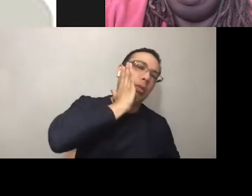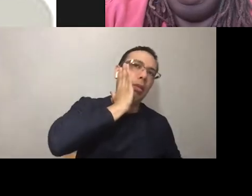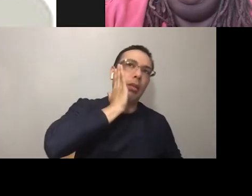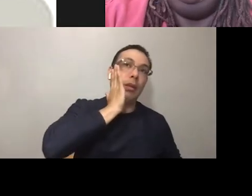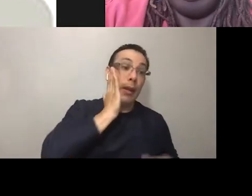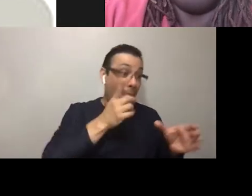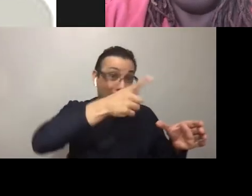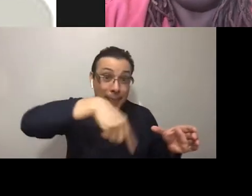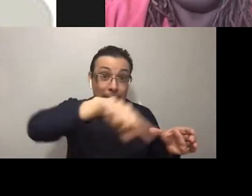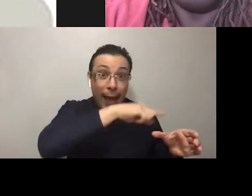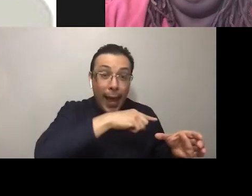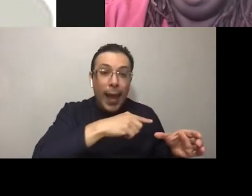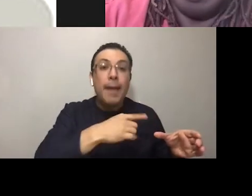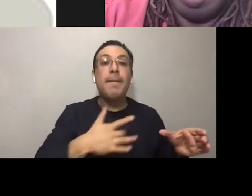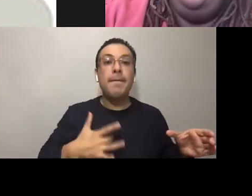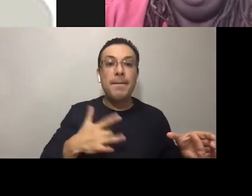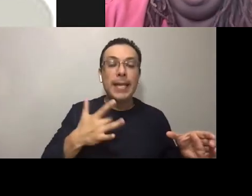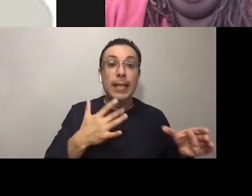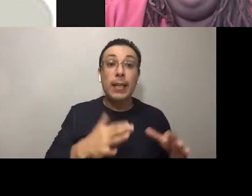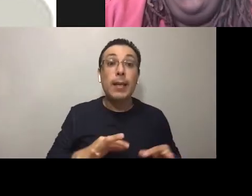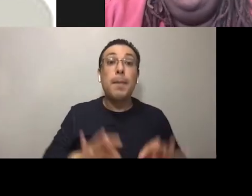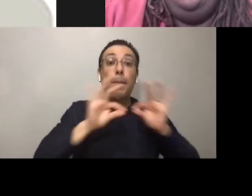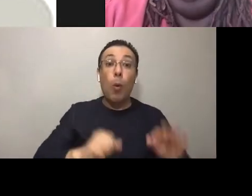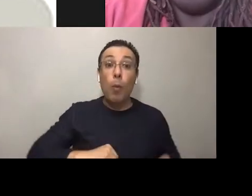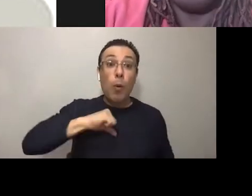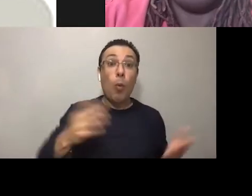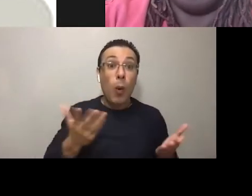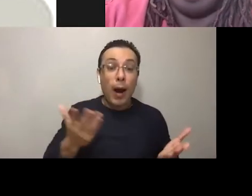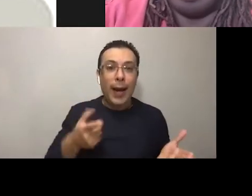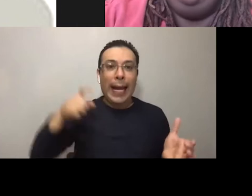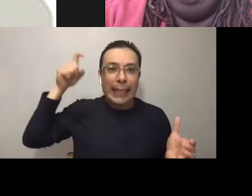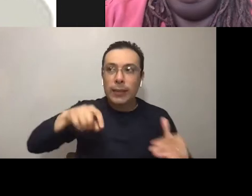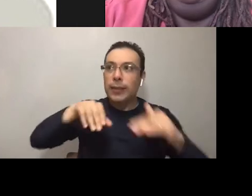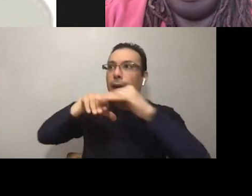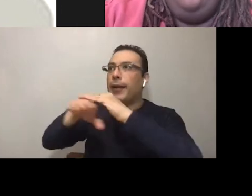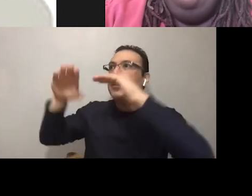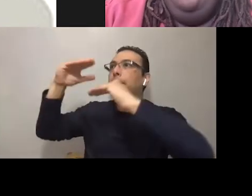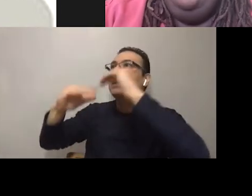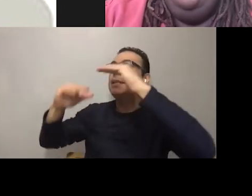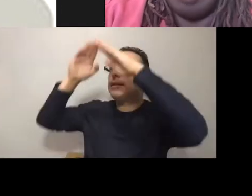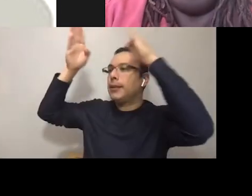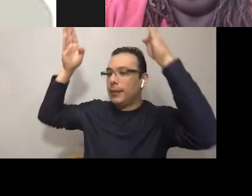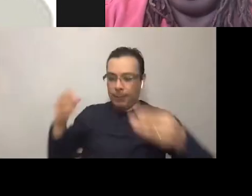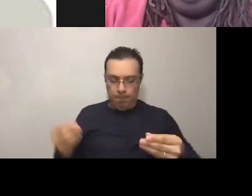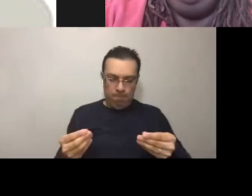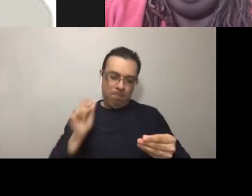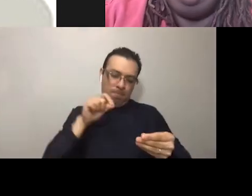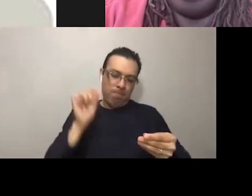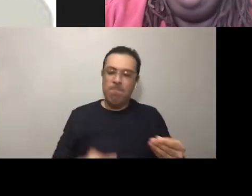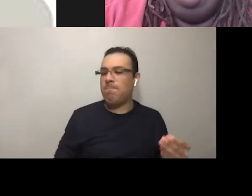Because they can say, “I am seen, I am counted. People have to take notice of my vote because I’m here and now in their faces.”